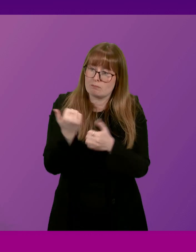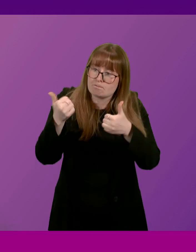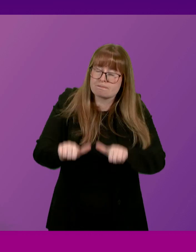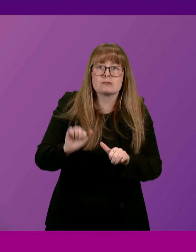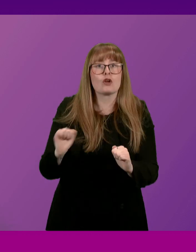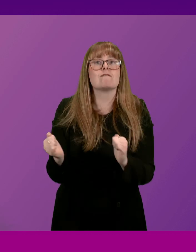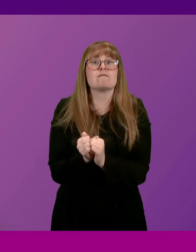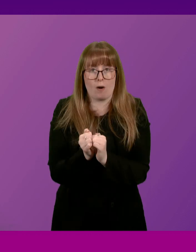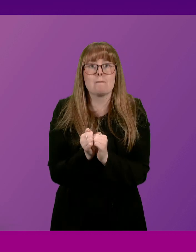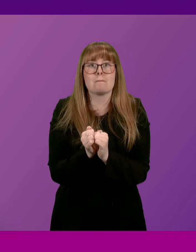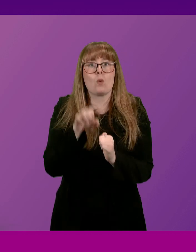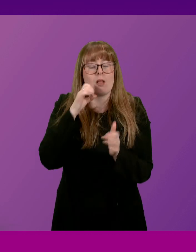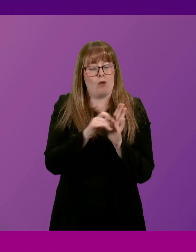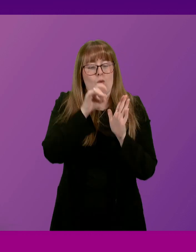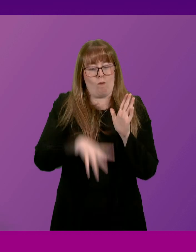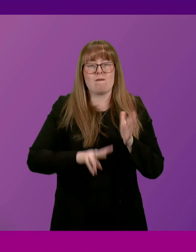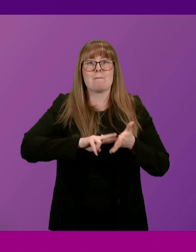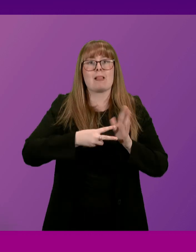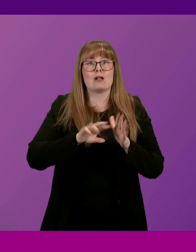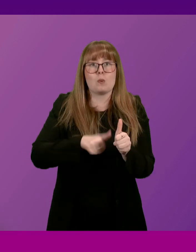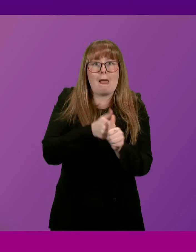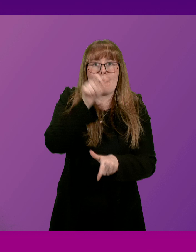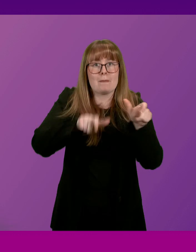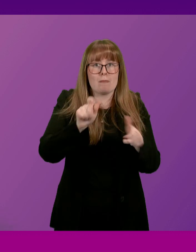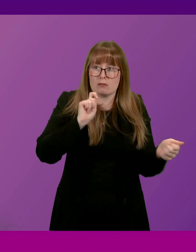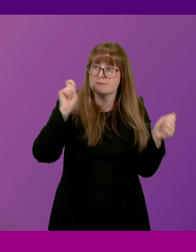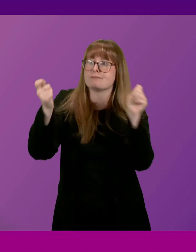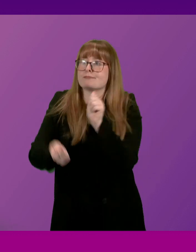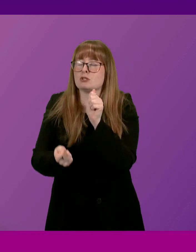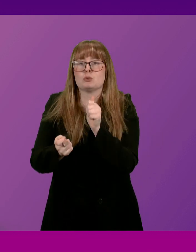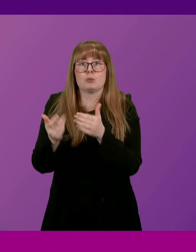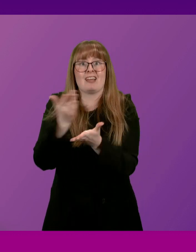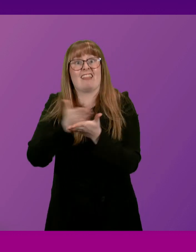that it is dropping the plan to help people to switch to clean and affordable heating.